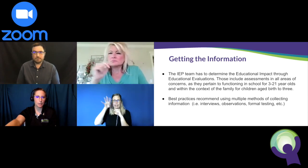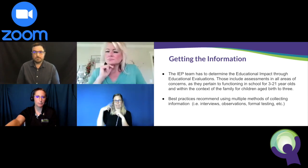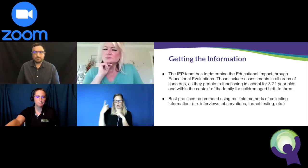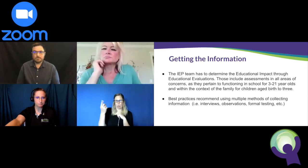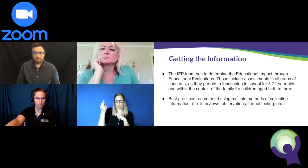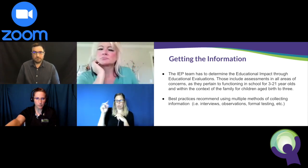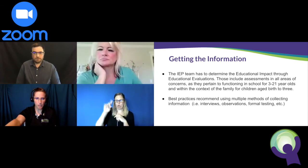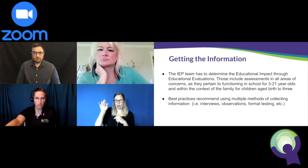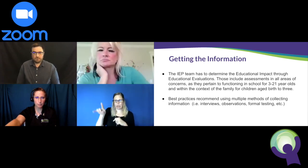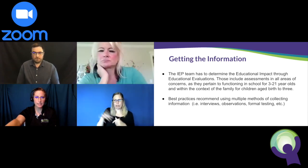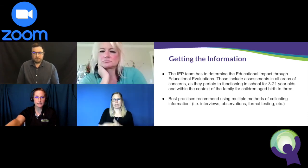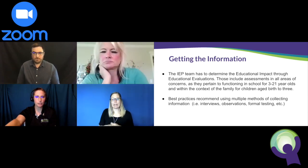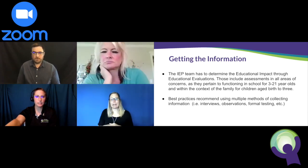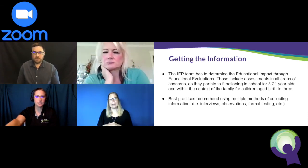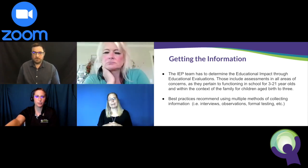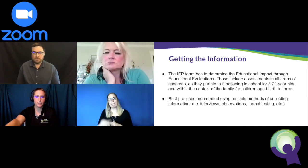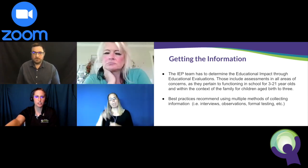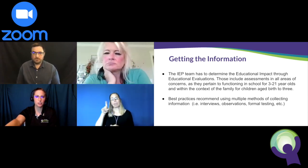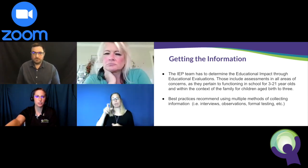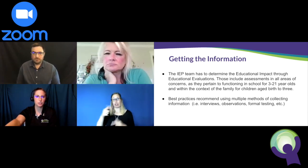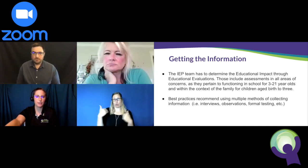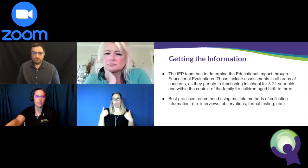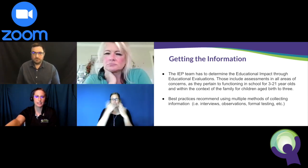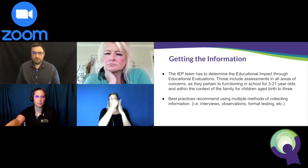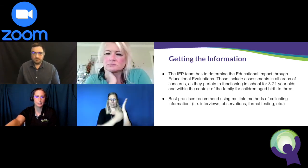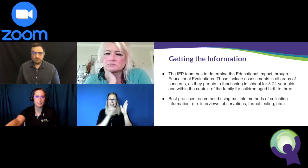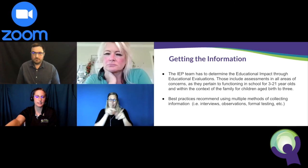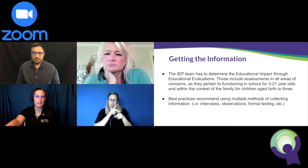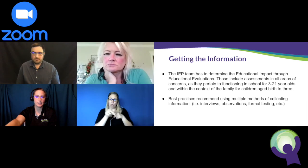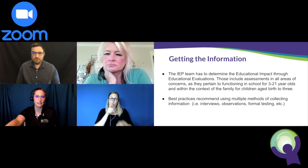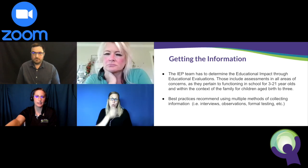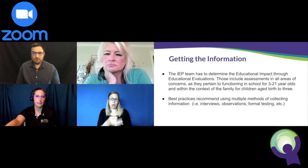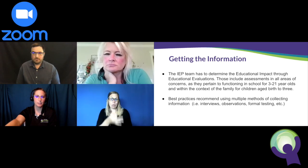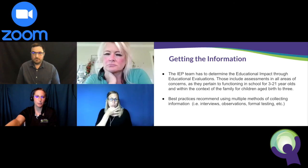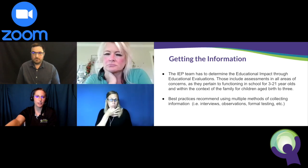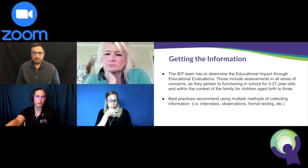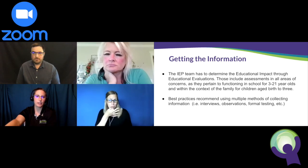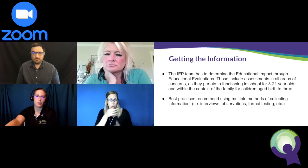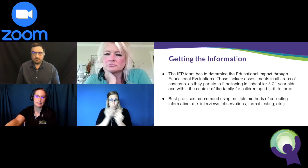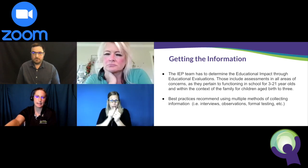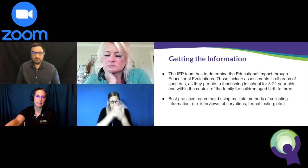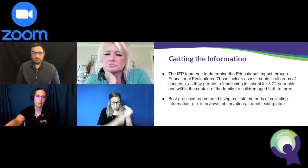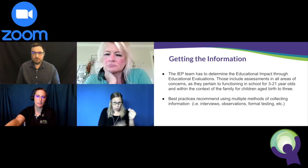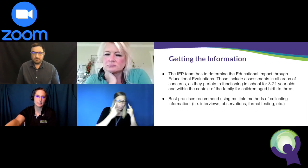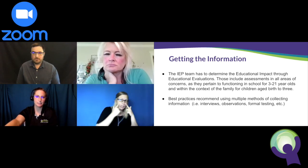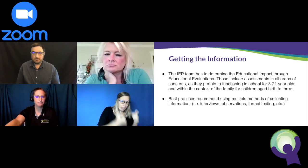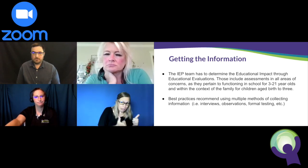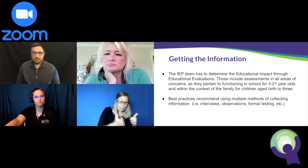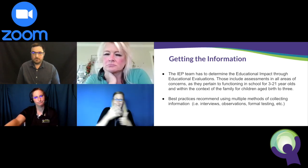Is there a list of professionals who have expertise in both hearing loss and autism?